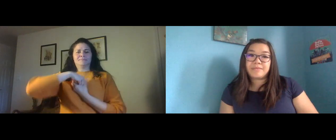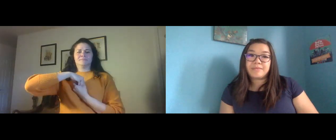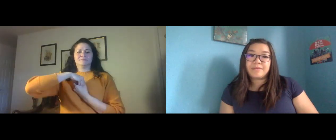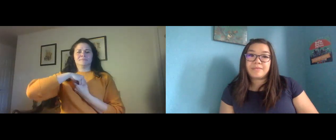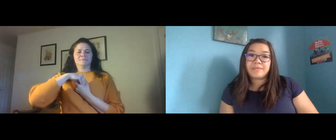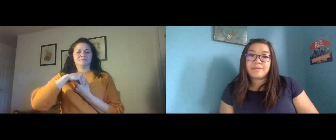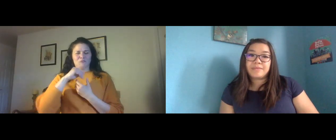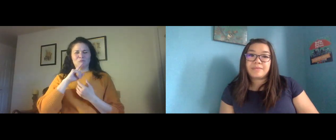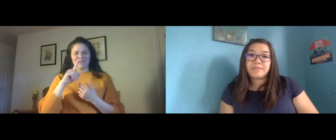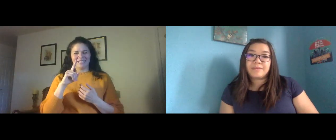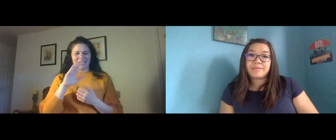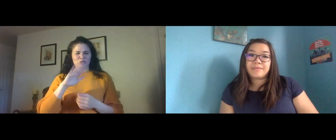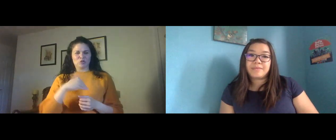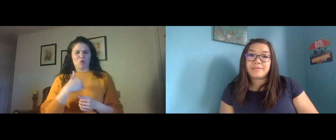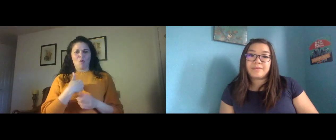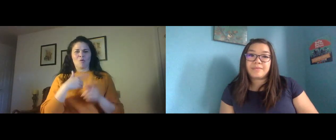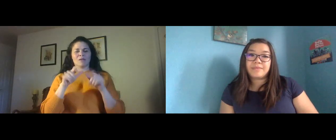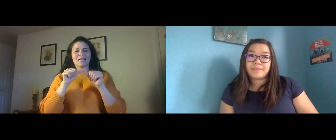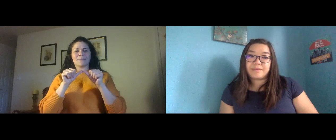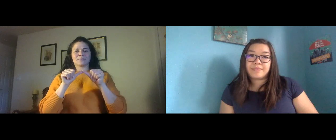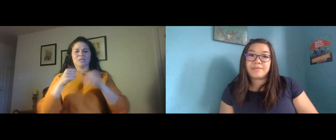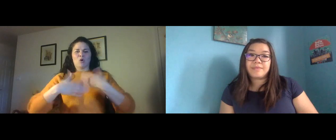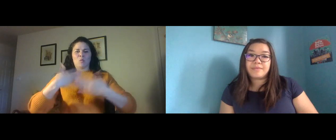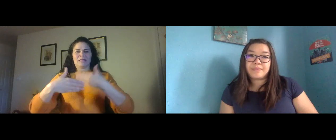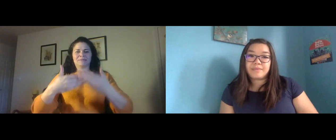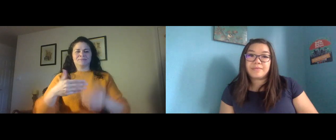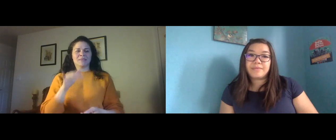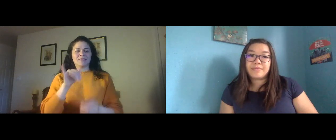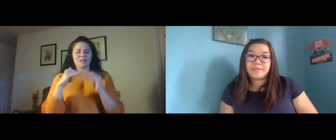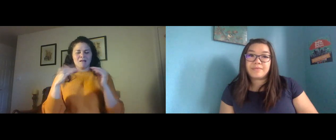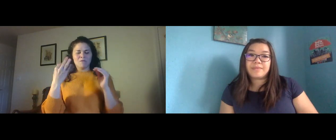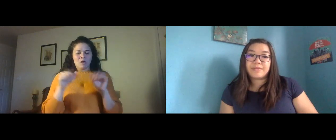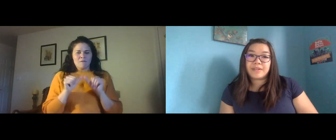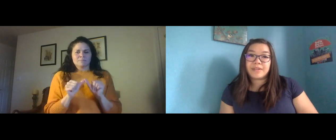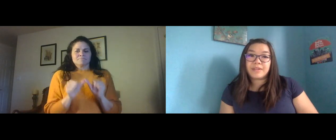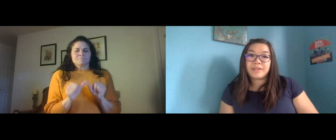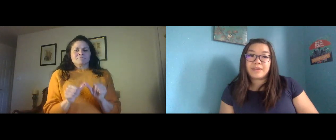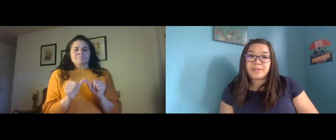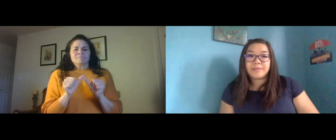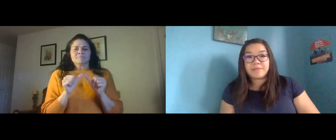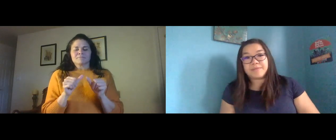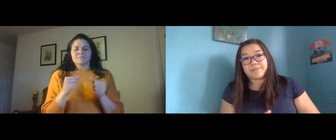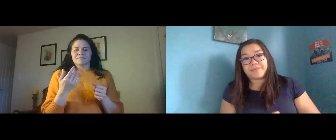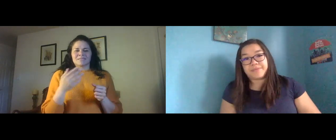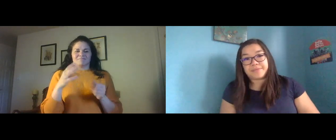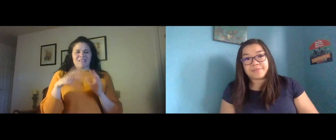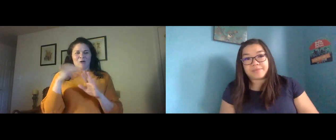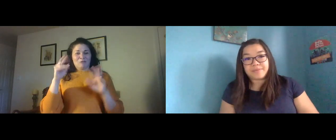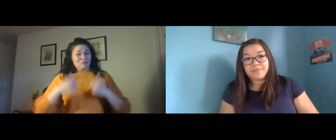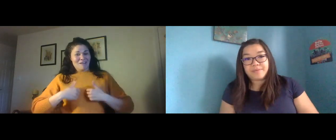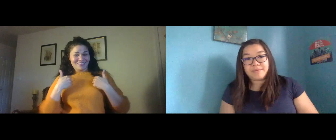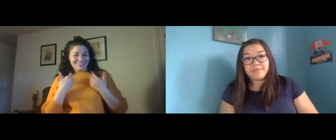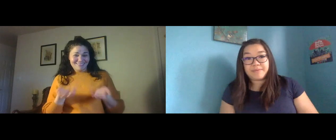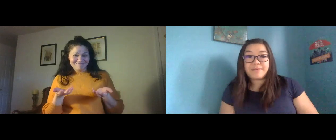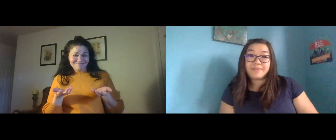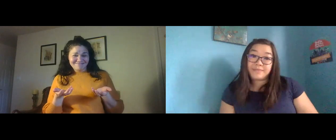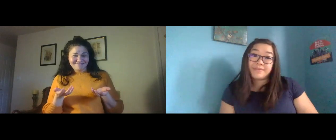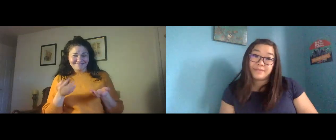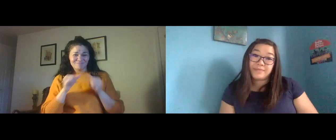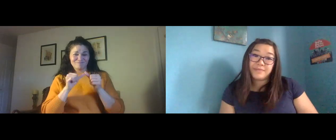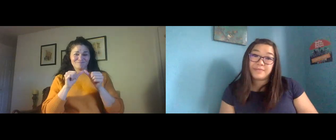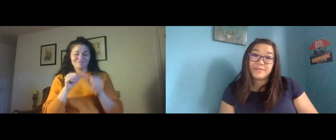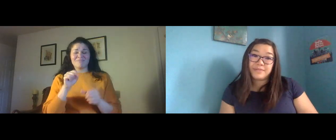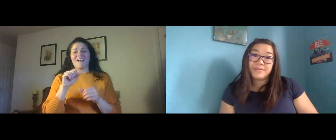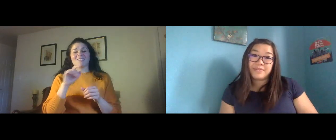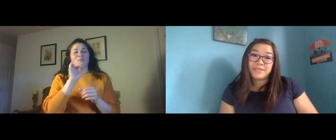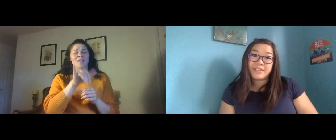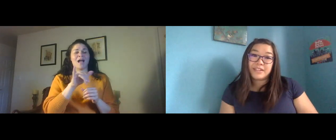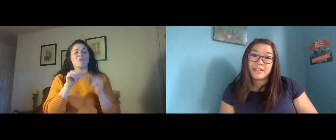a force that kept me going--out of survival. This continued into college and I dove into dance deeper still.